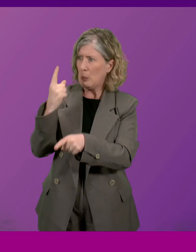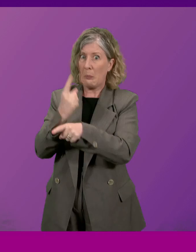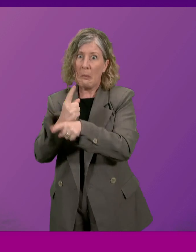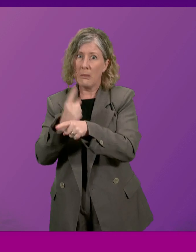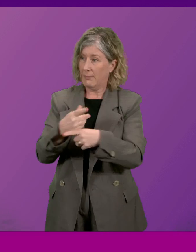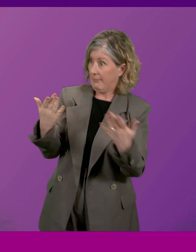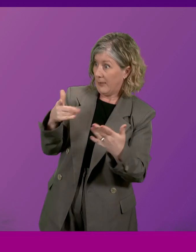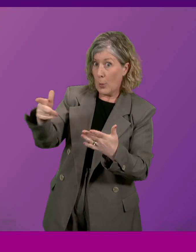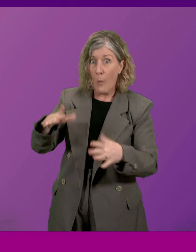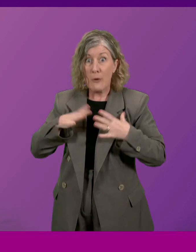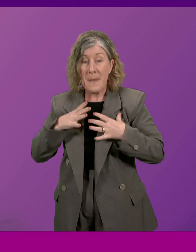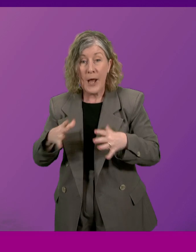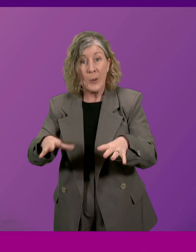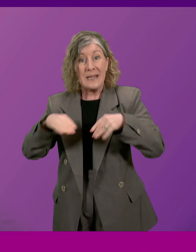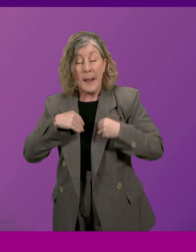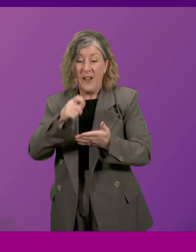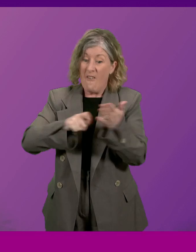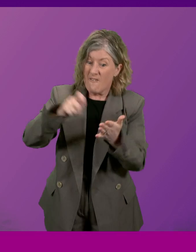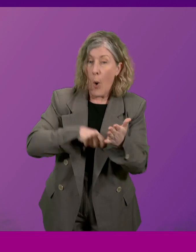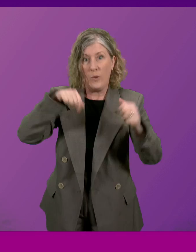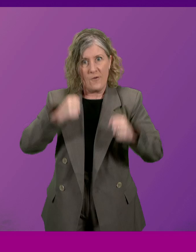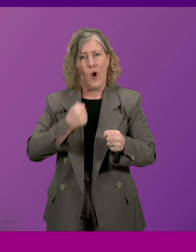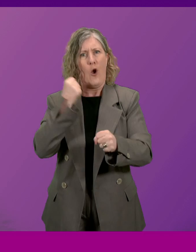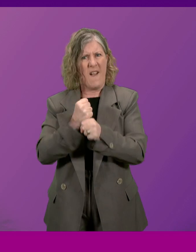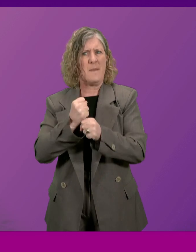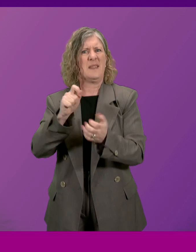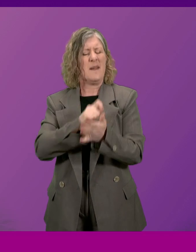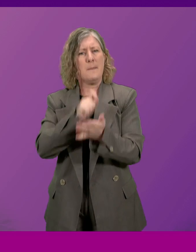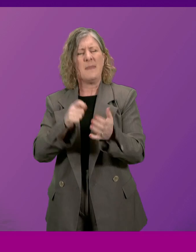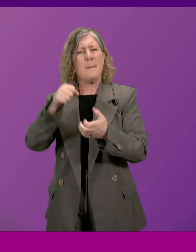prepared to vote for the Government’s budget and help to lift children out of poverty.